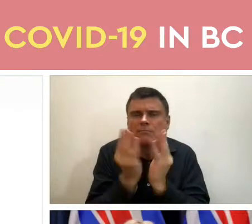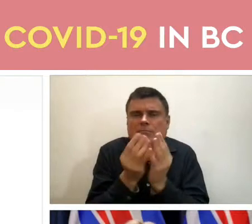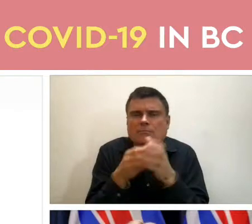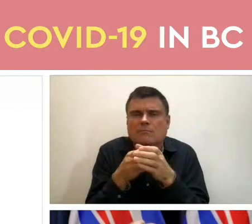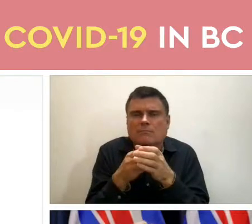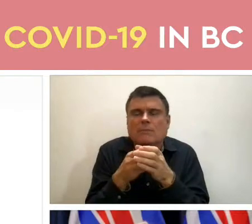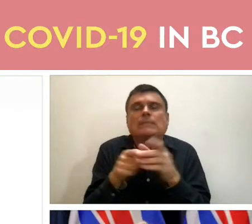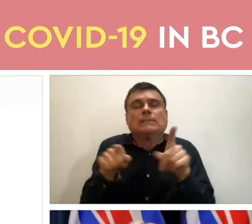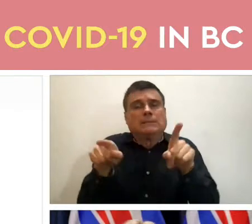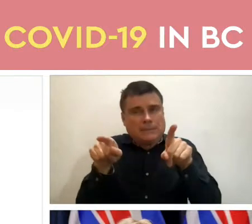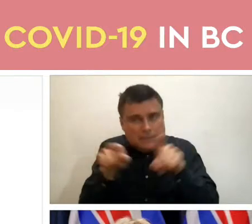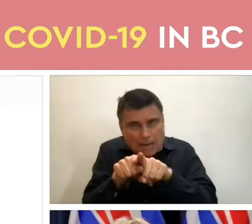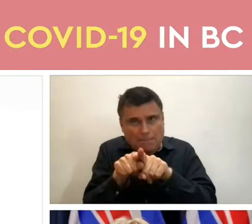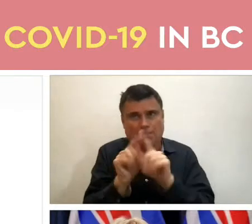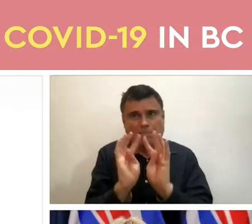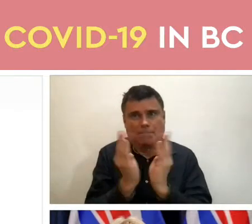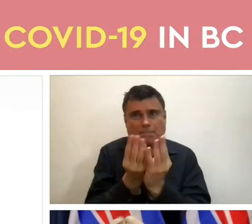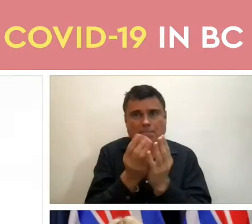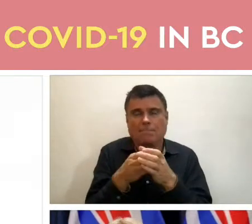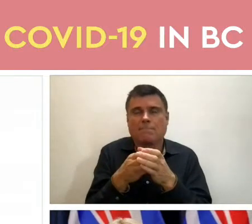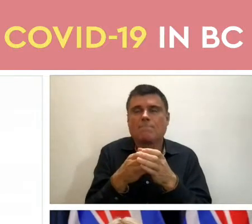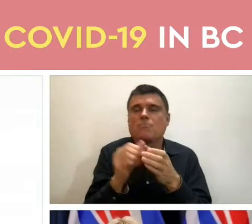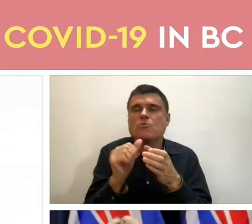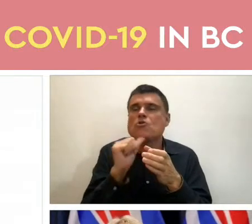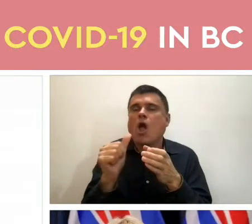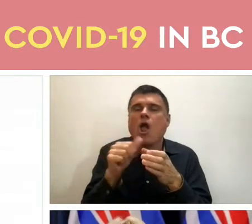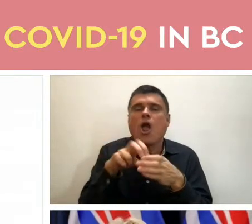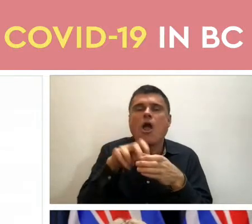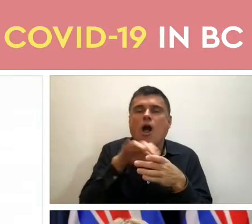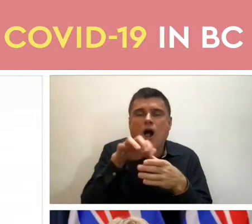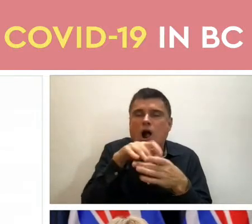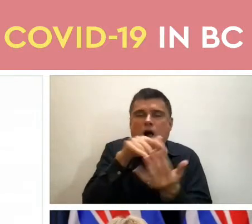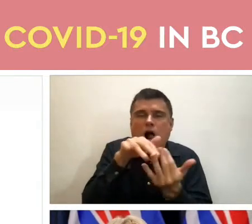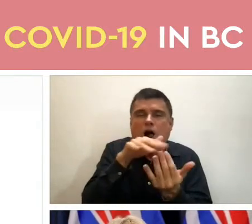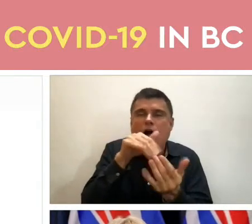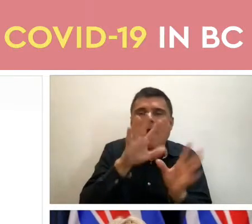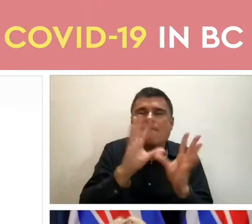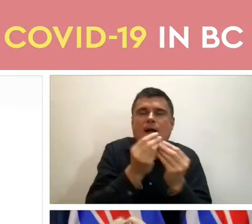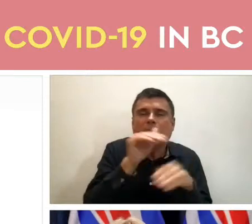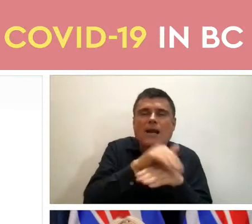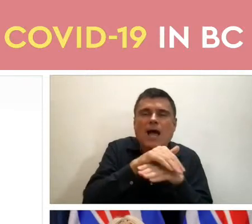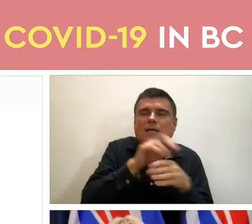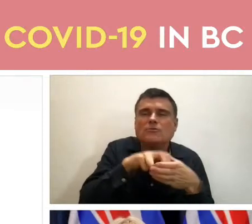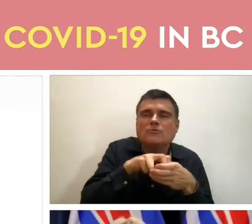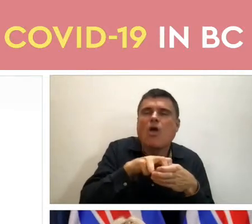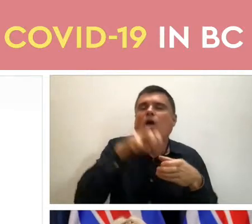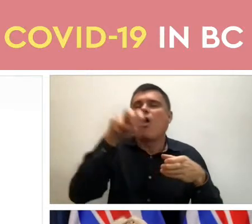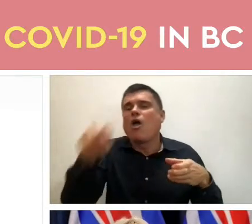So not one family here tonight and then another tomorrow and then lunch with friends the next day. We need to keep our groups